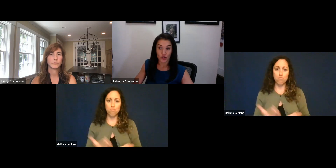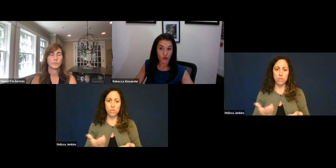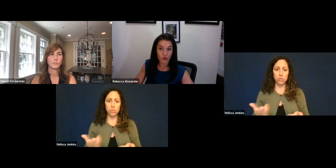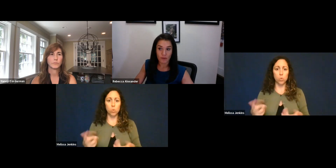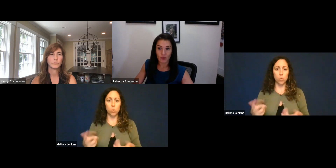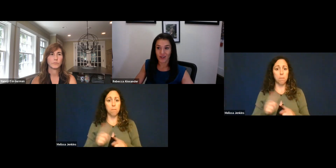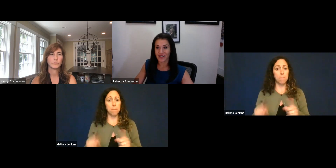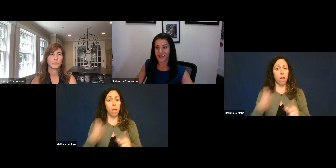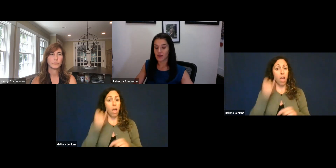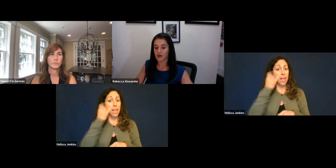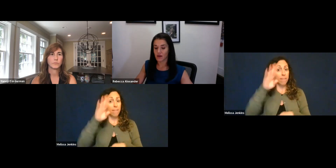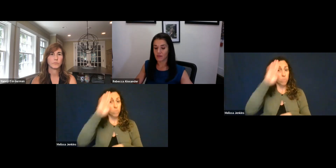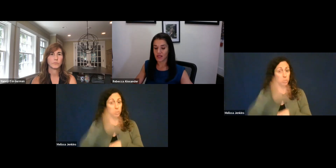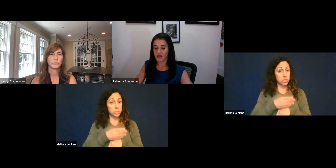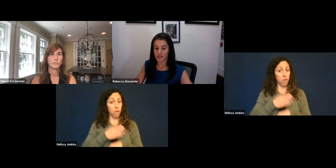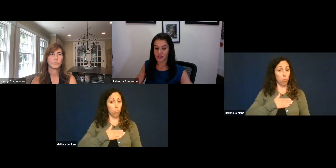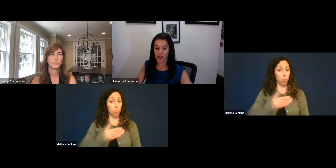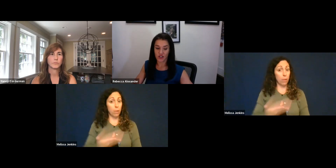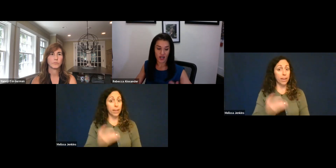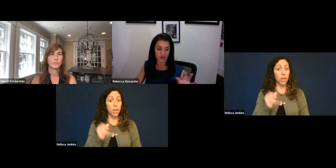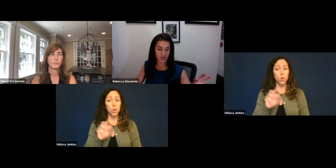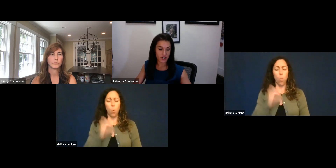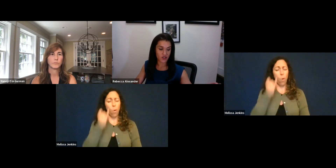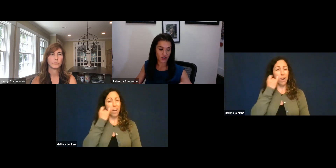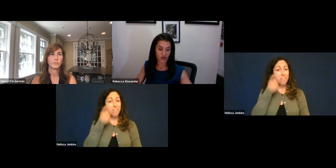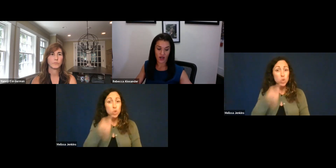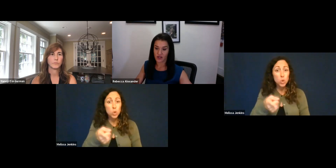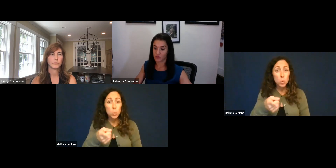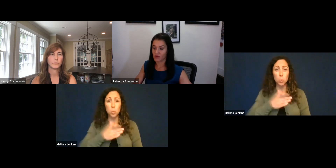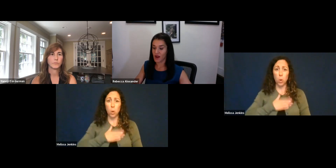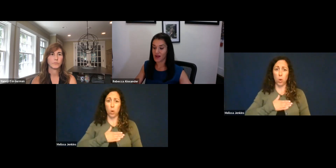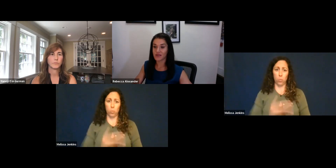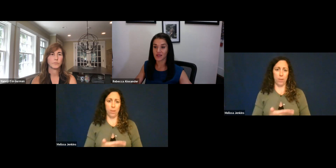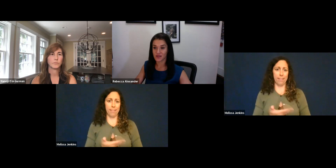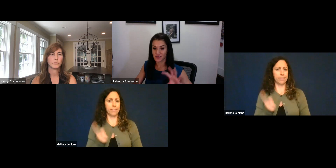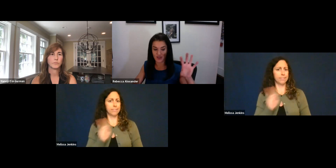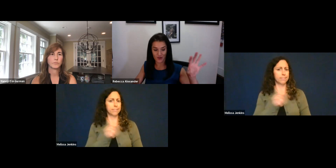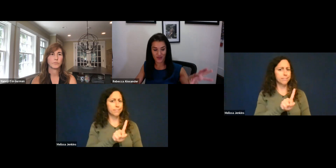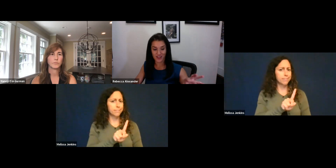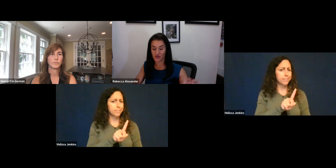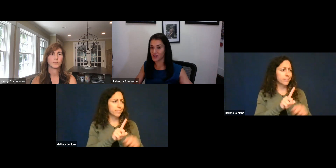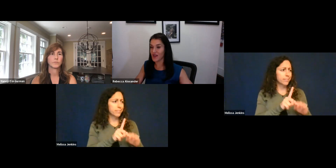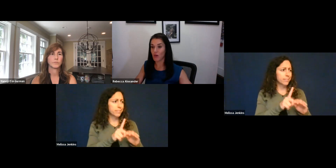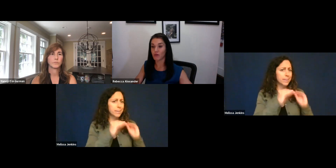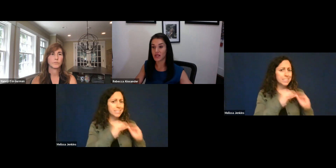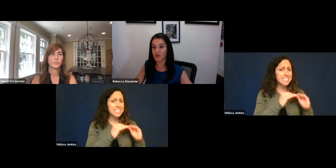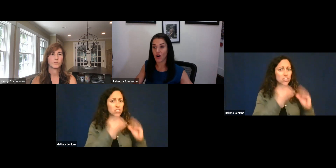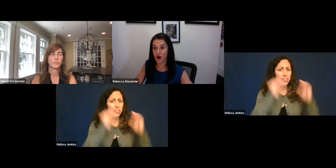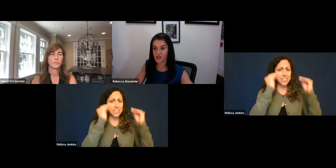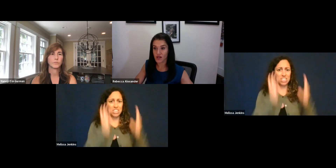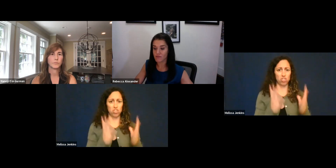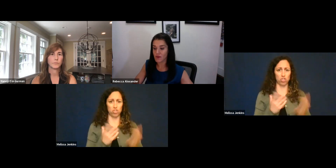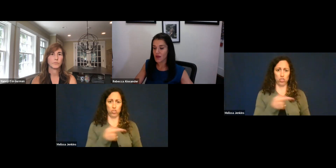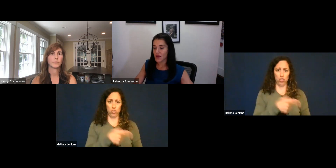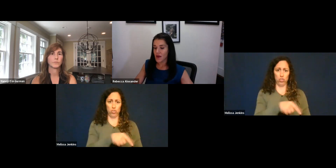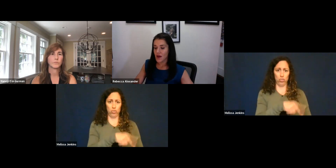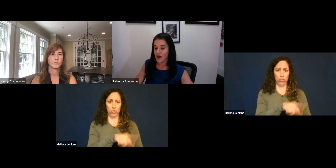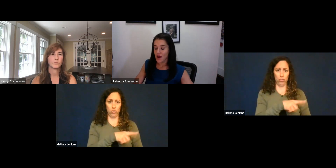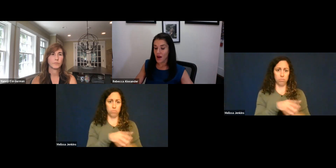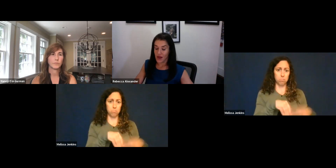or you would be willing even to educate the teacher, and to provide these videos, and that would be awesome.